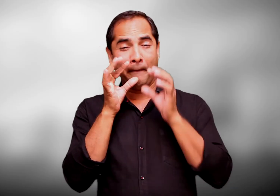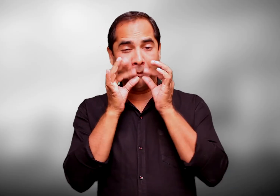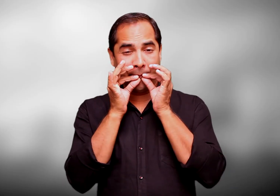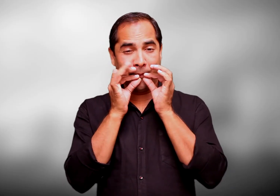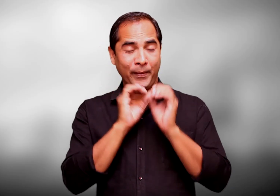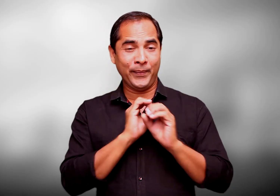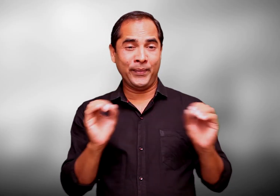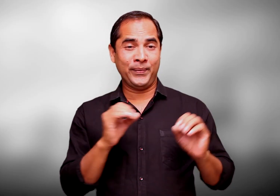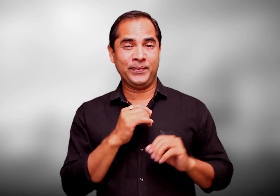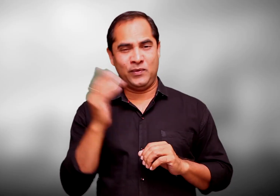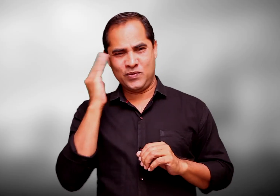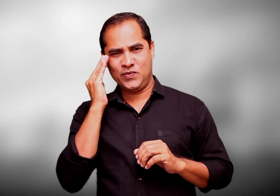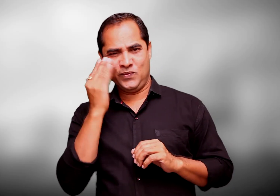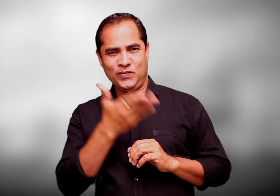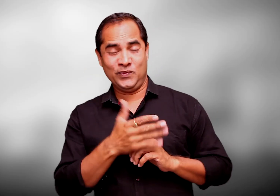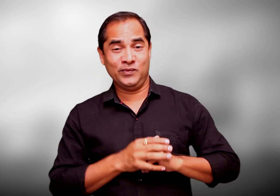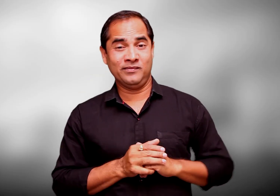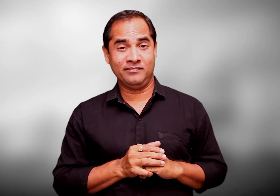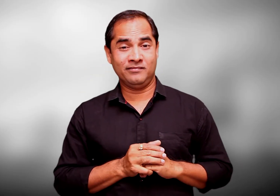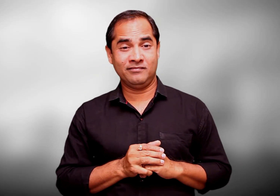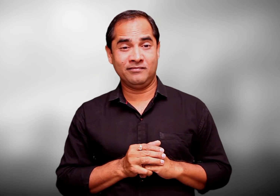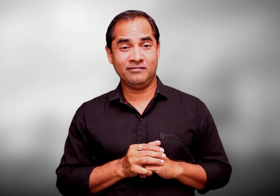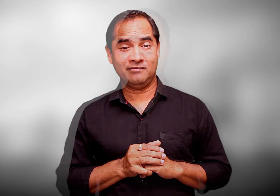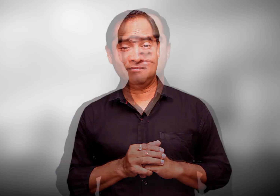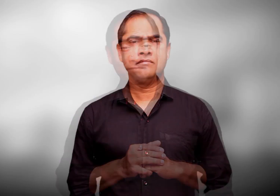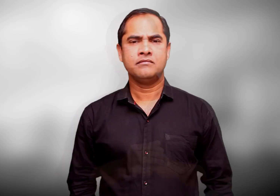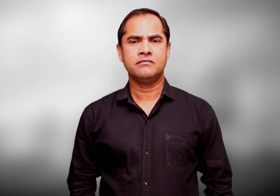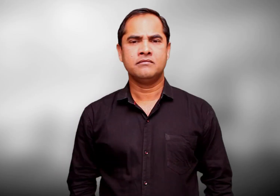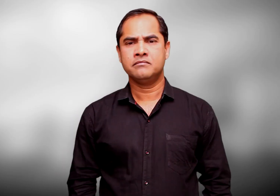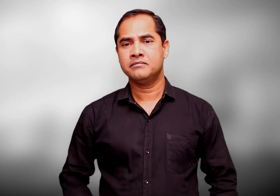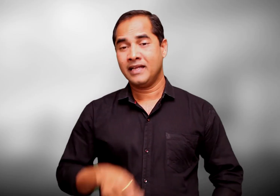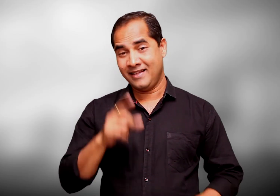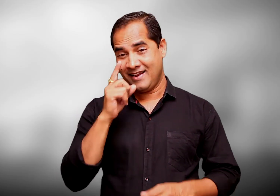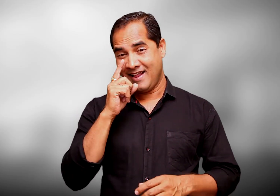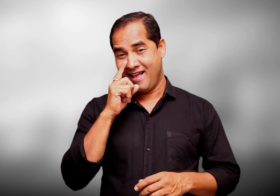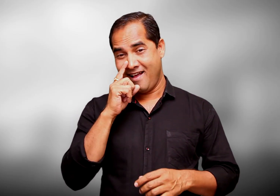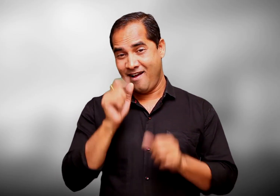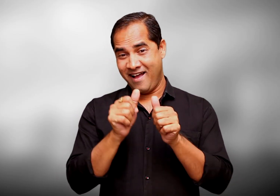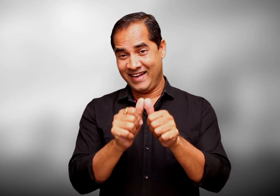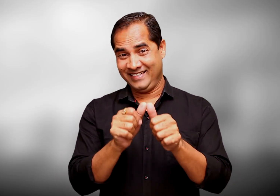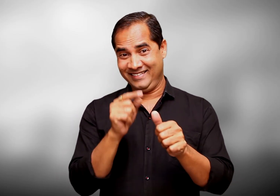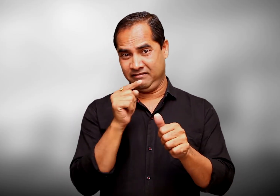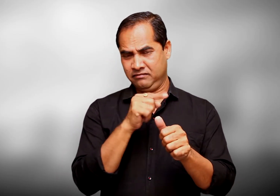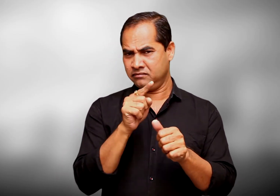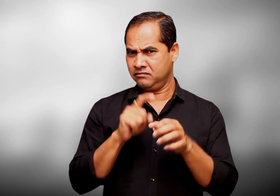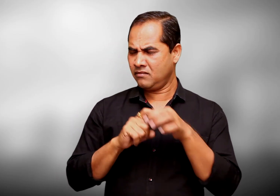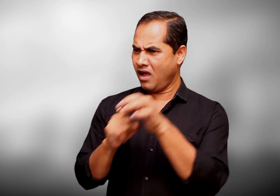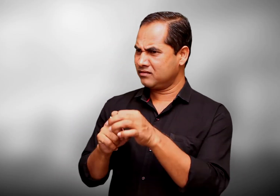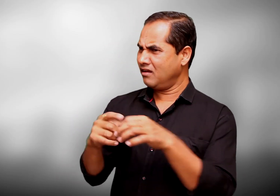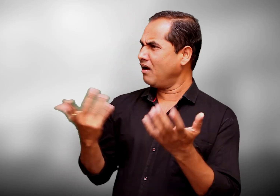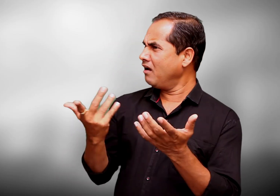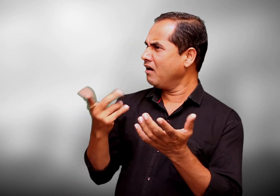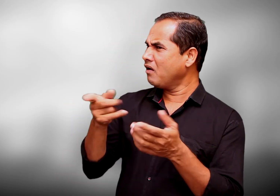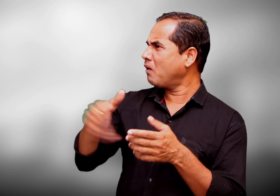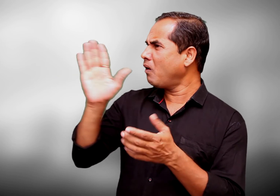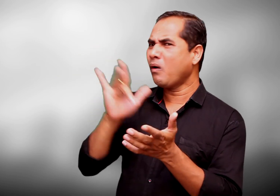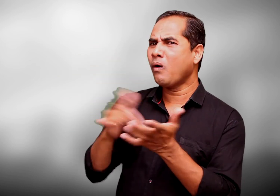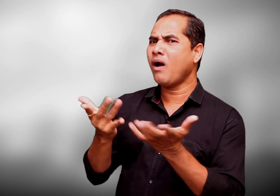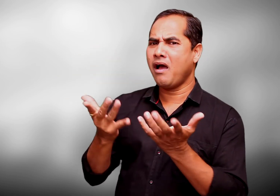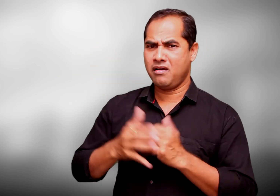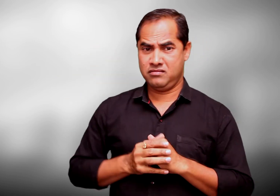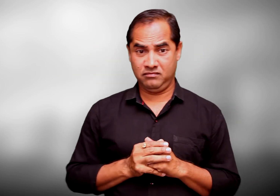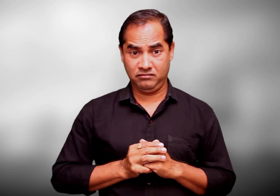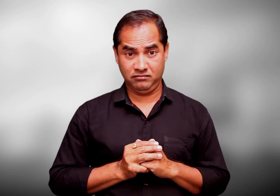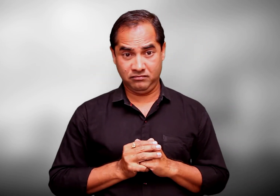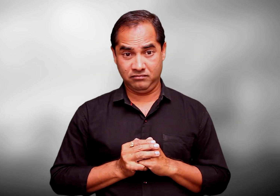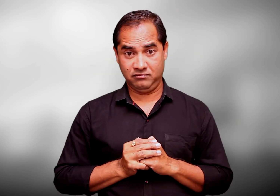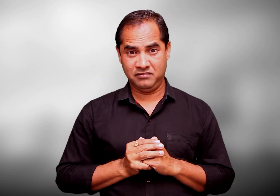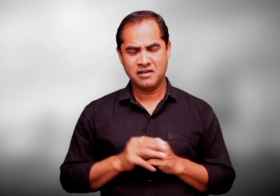when she started talking. Her aunt asked - 'And where have you been?'